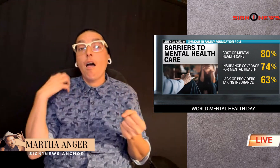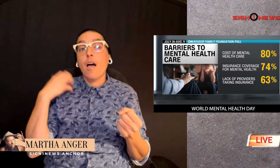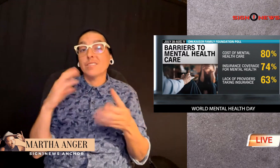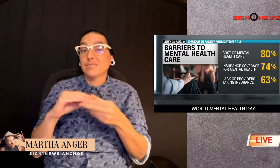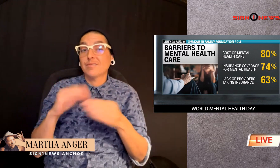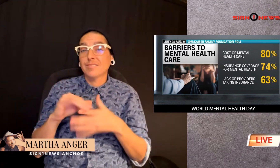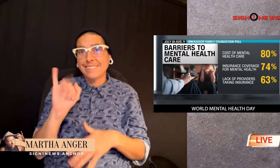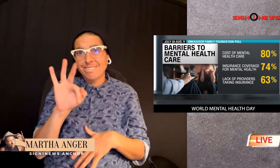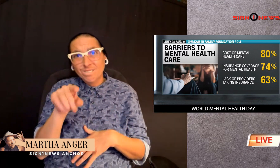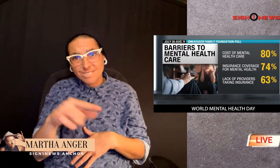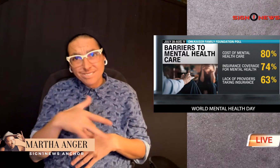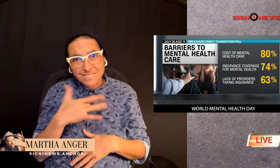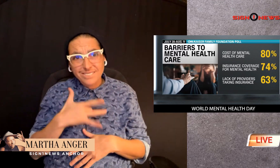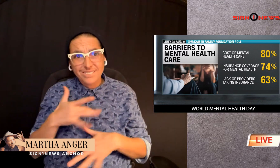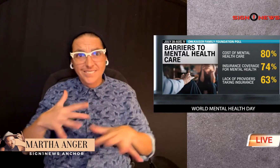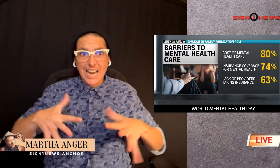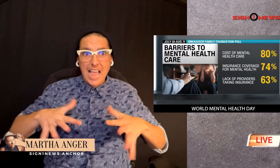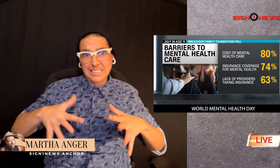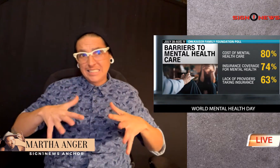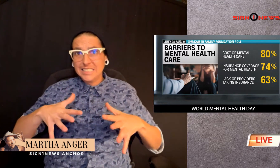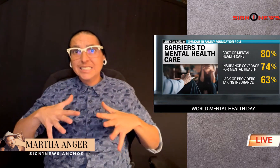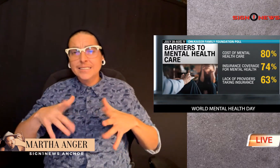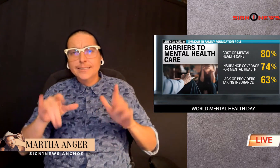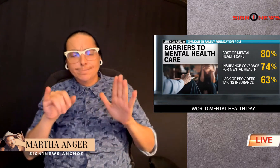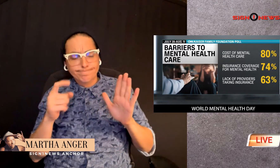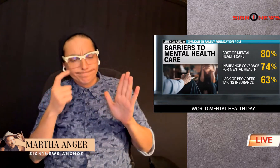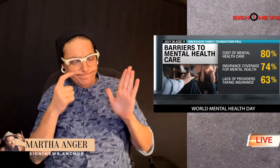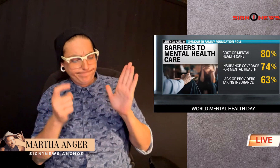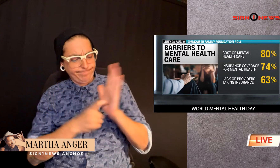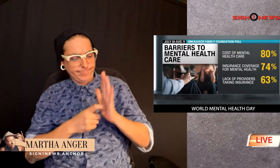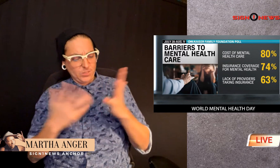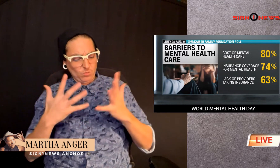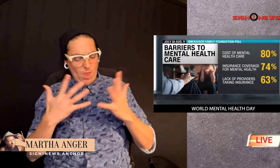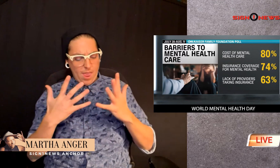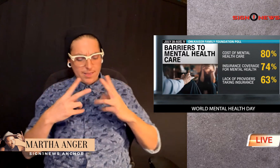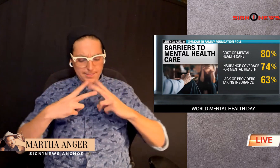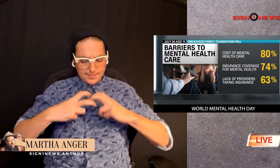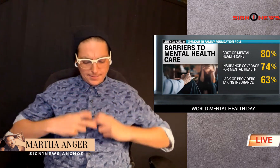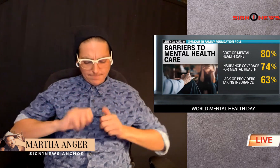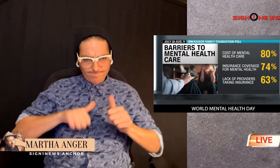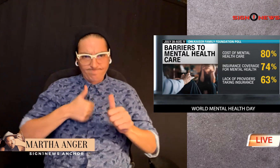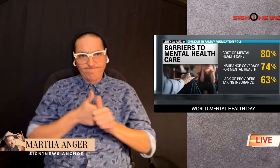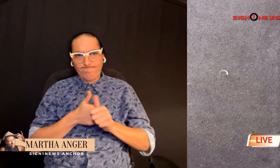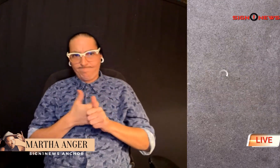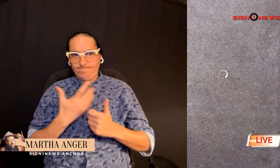Health officials say if you're feeling anxious Identify what's behind it?